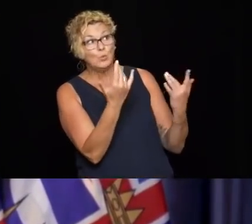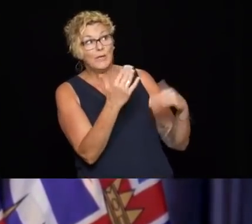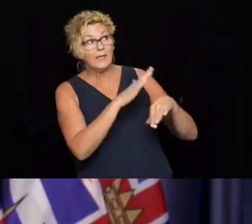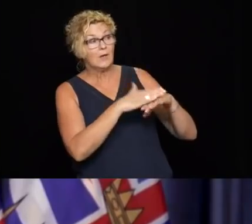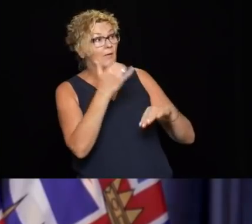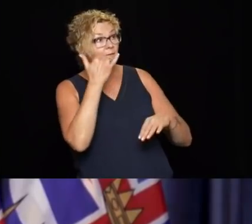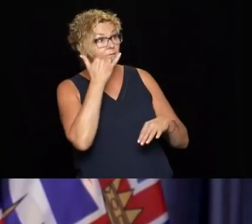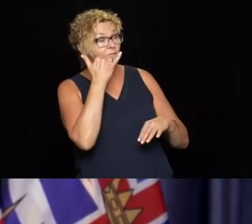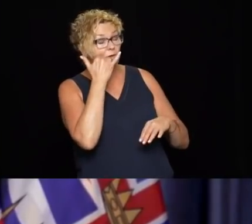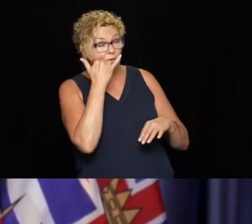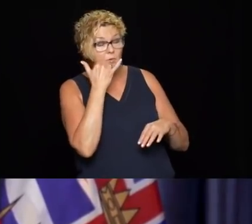course, to take your questions.